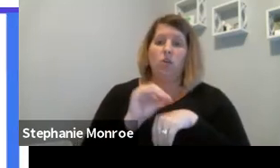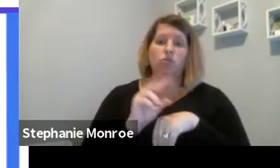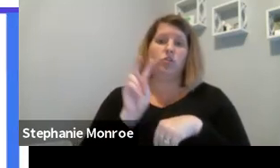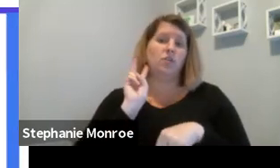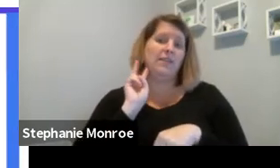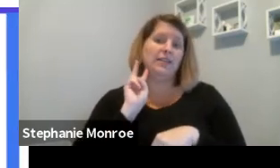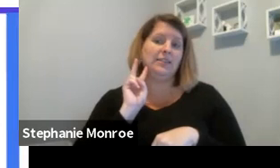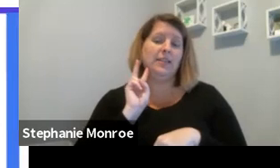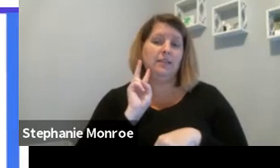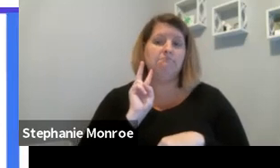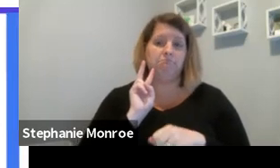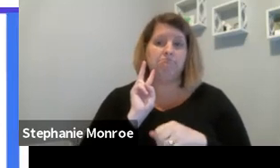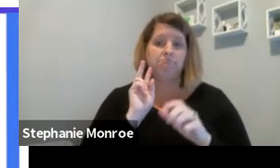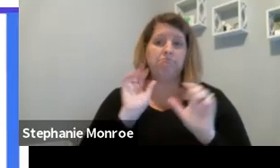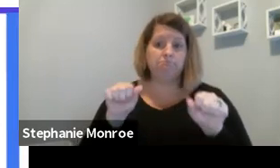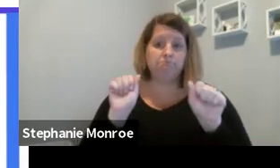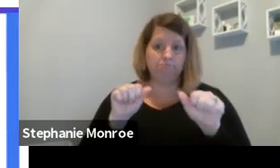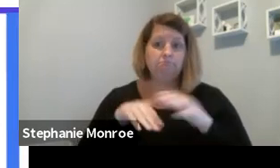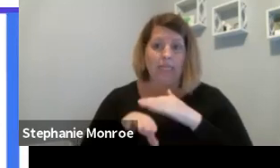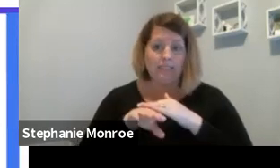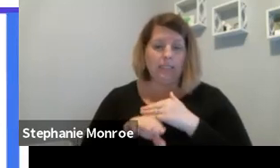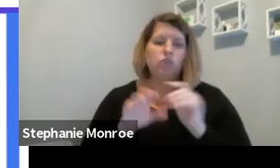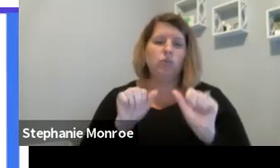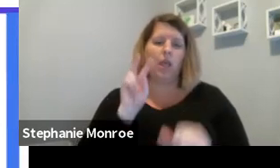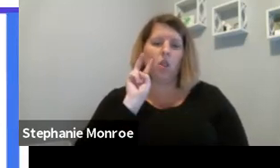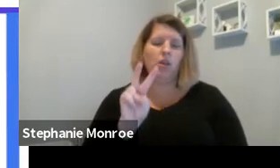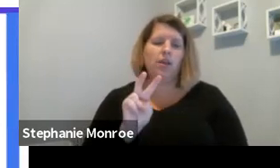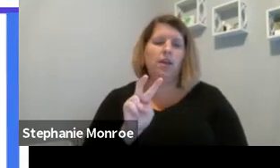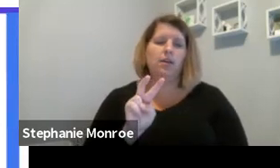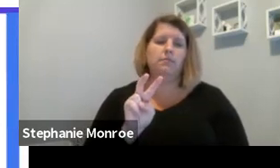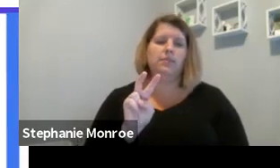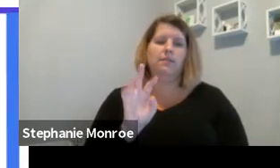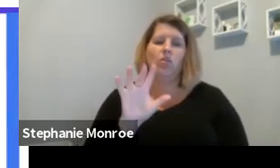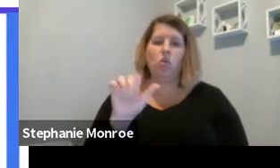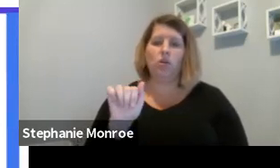you can look up Statute number VII 90.5035.